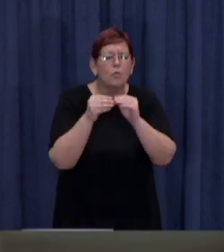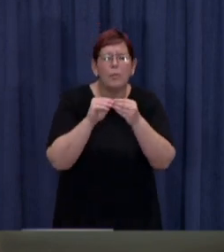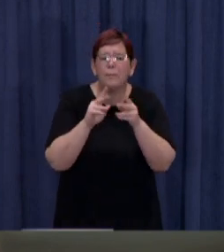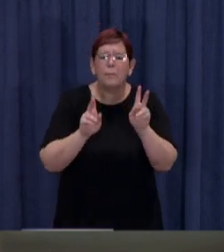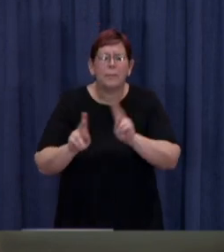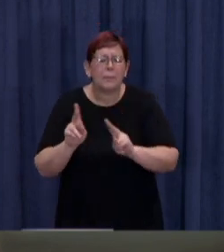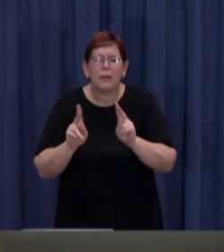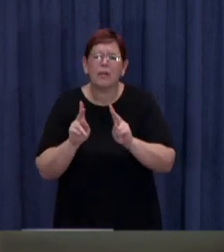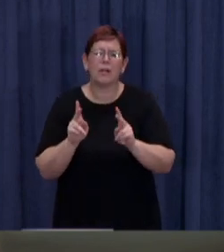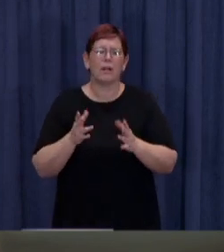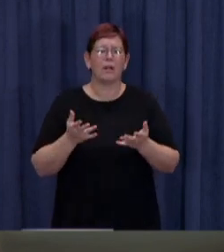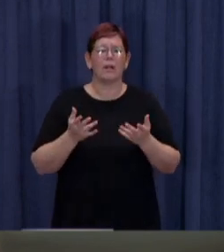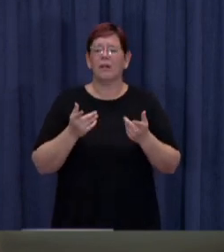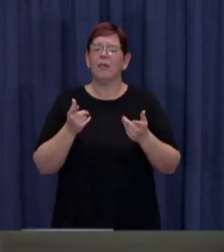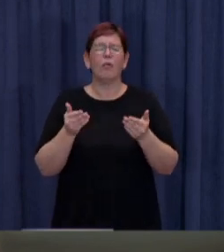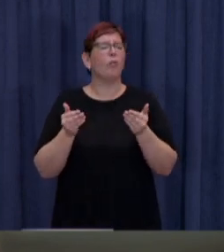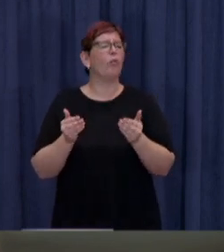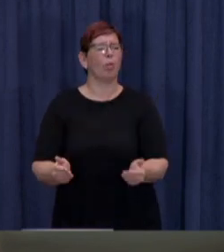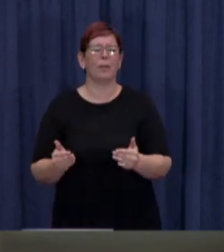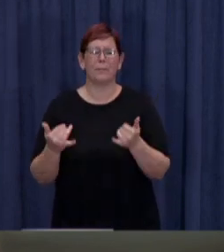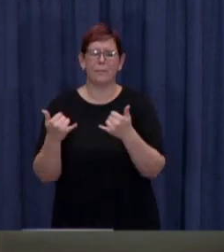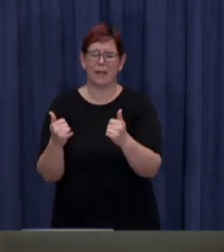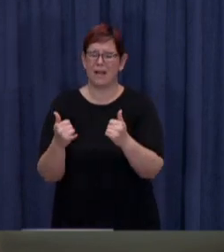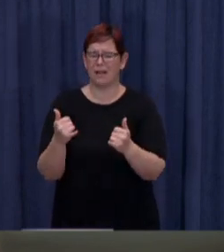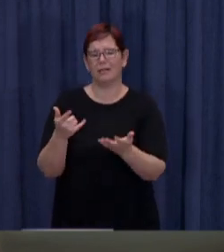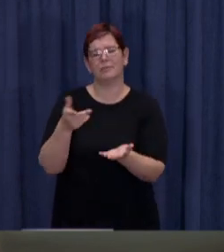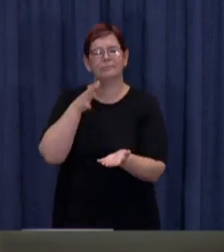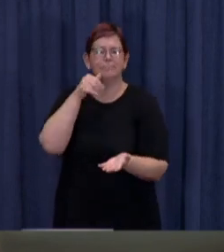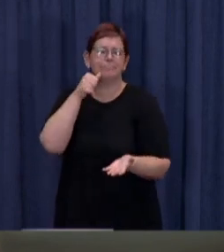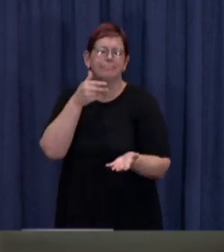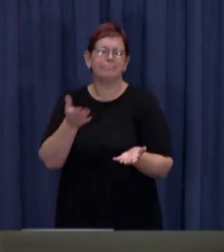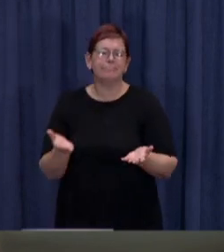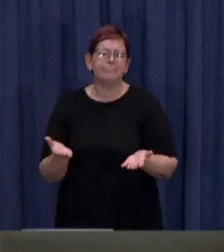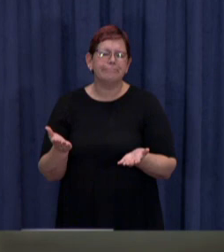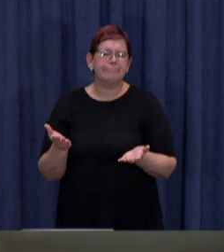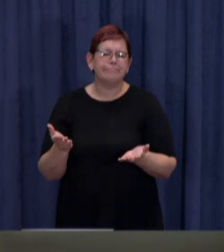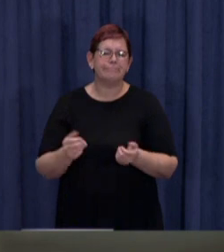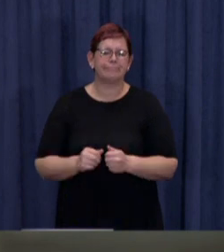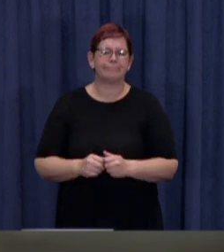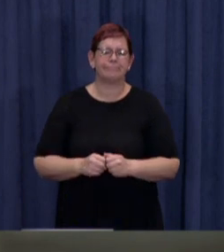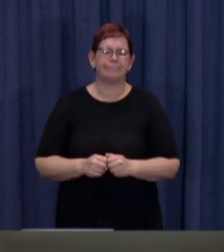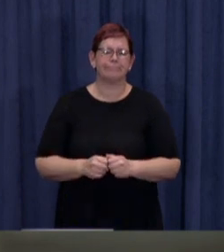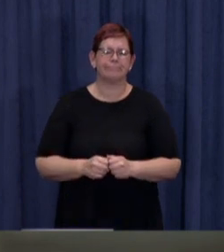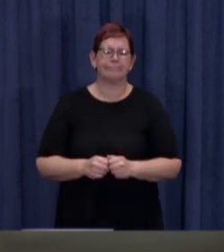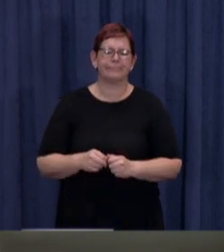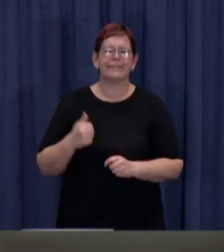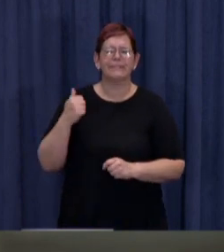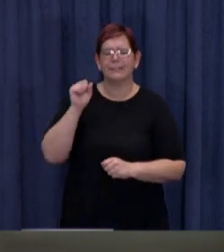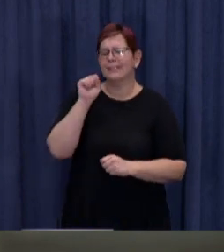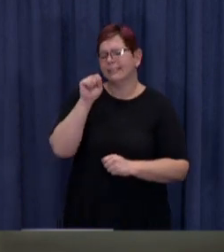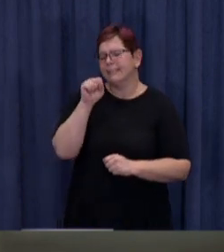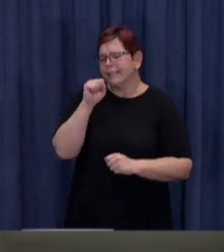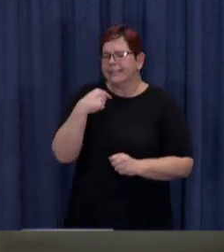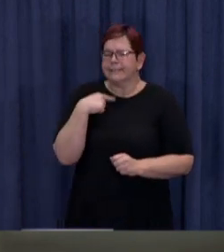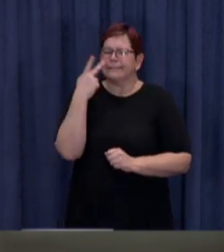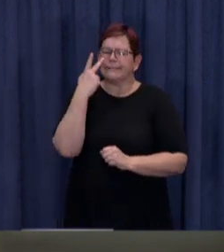I am in receipt of quite a lot of comments about this - via email and other ways which people have reaching me and one of the city